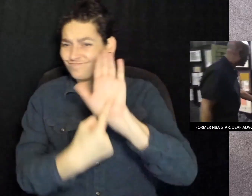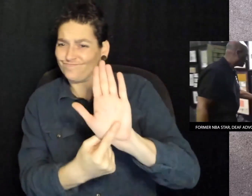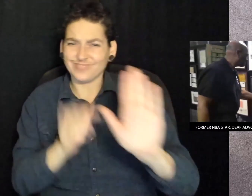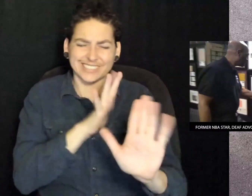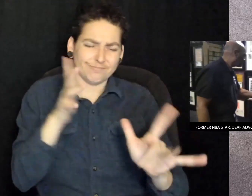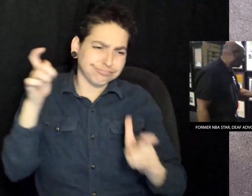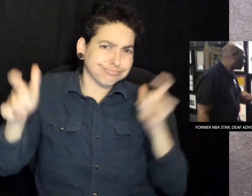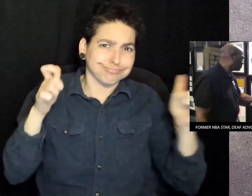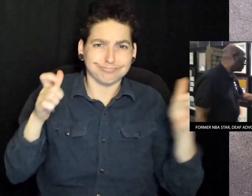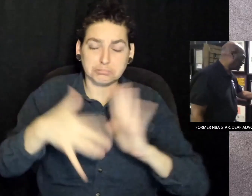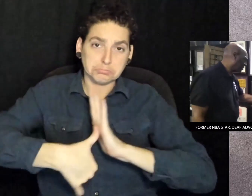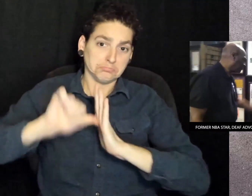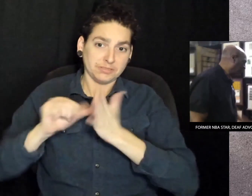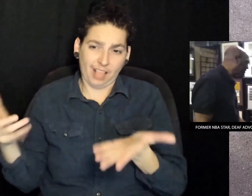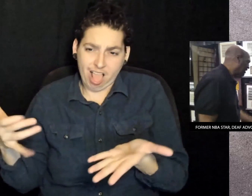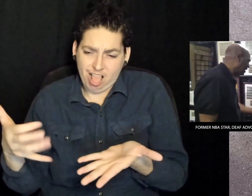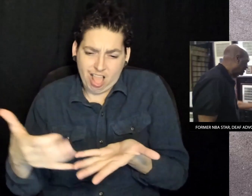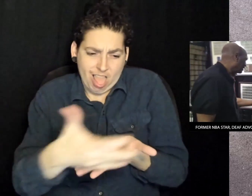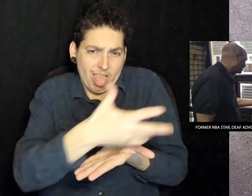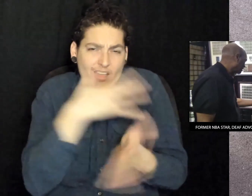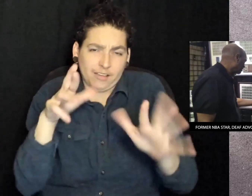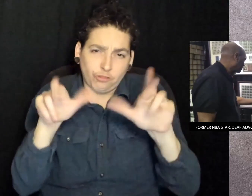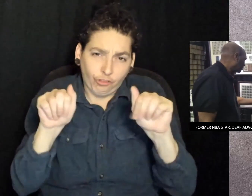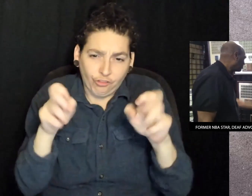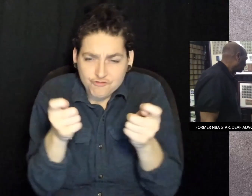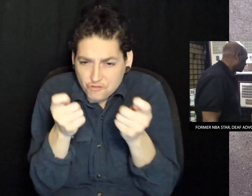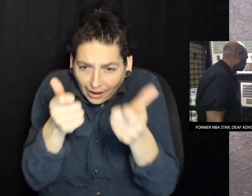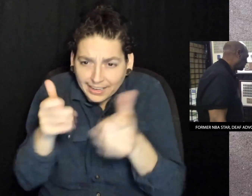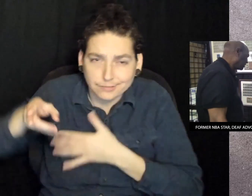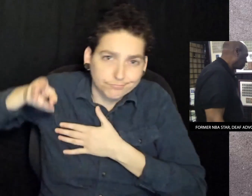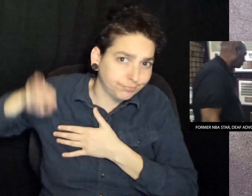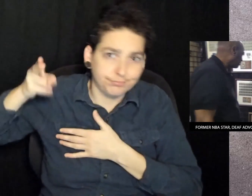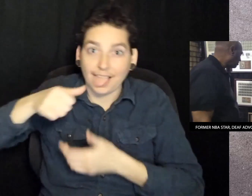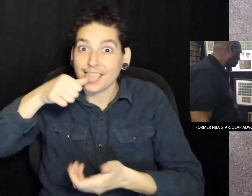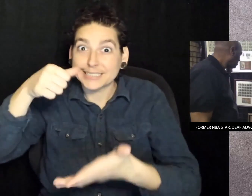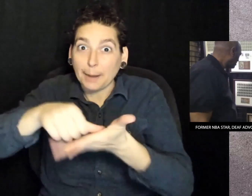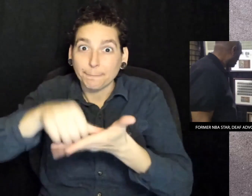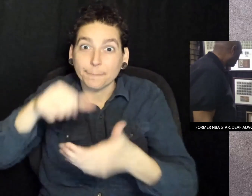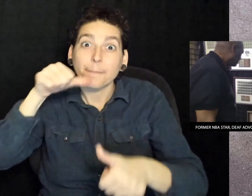former NBA star and deaf advocate Mike Glenn is proudly displaying his massive